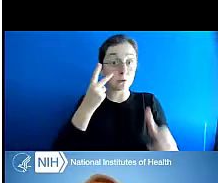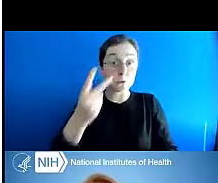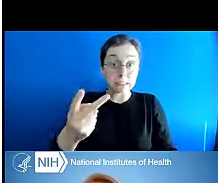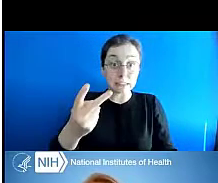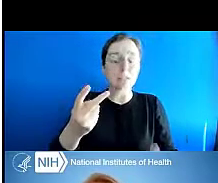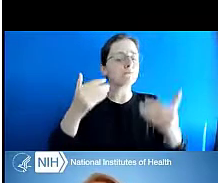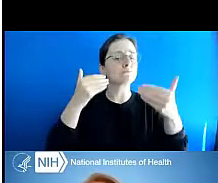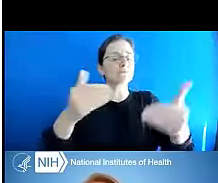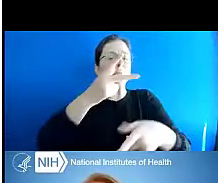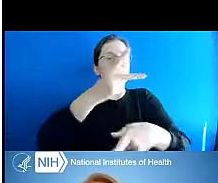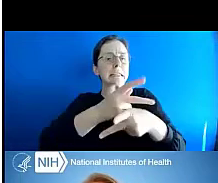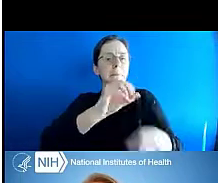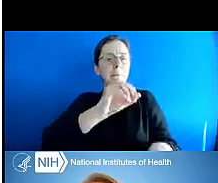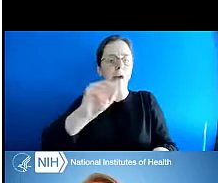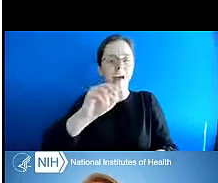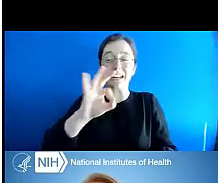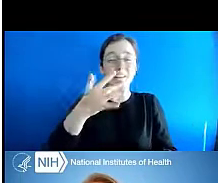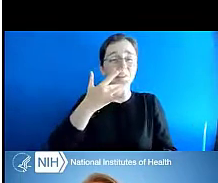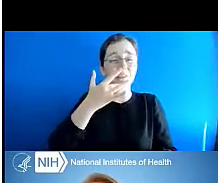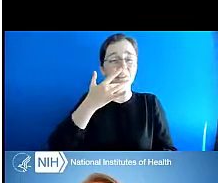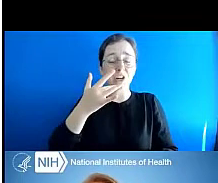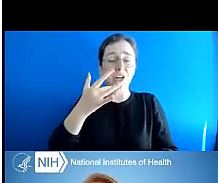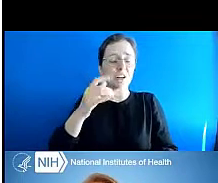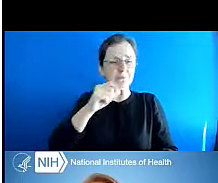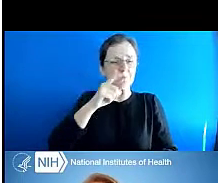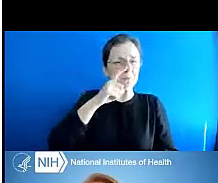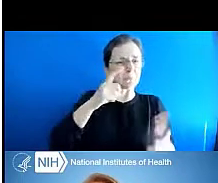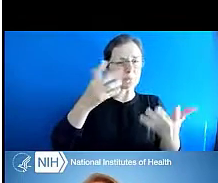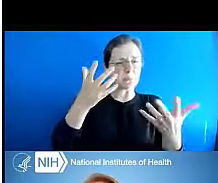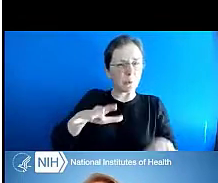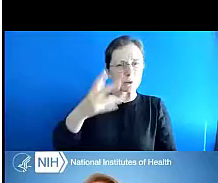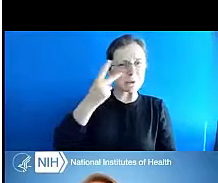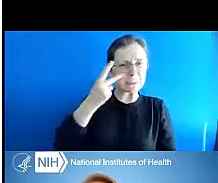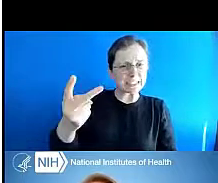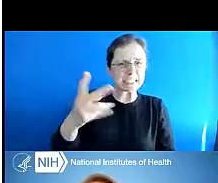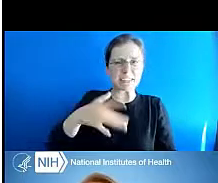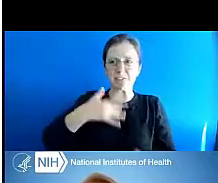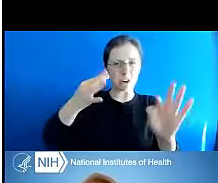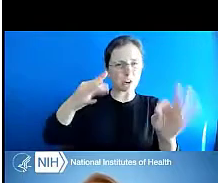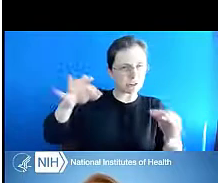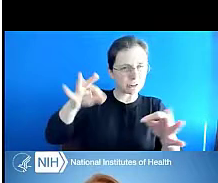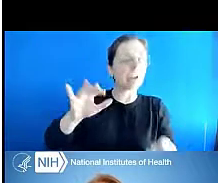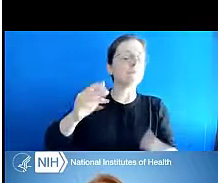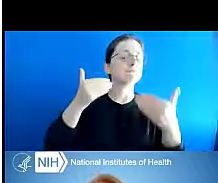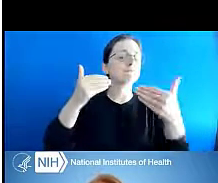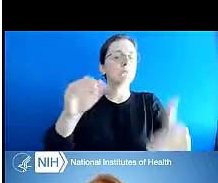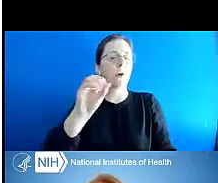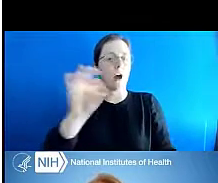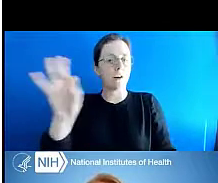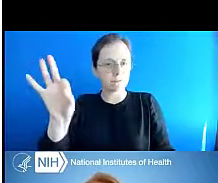you do ... can control that. Finally, I did want to mention that the entire session will be recorded